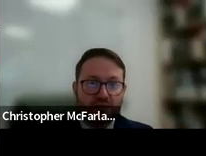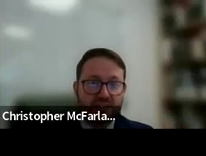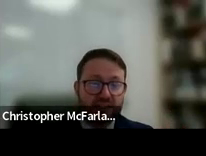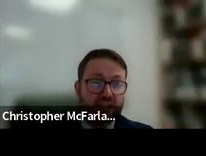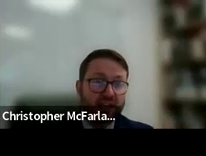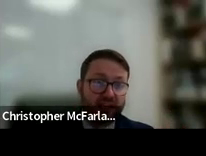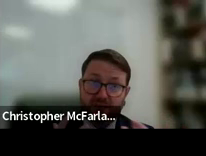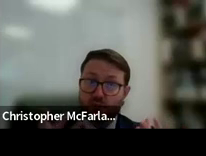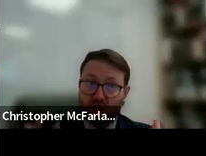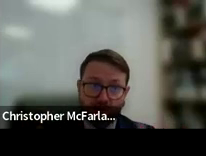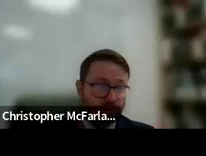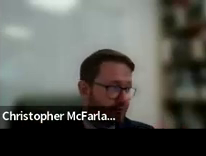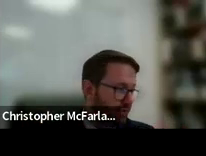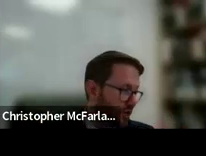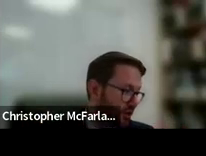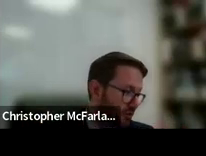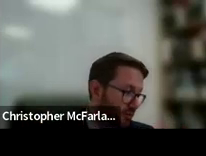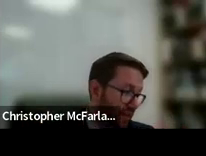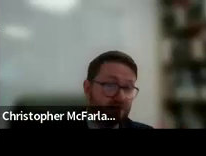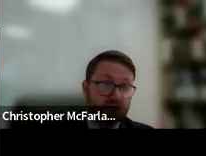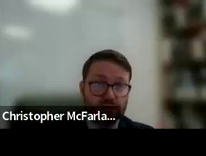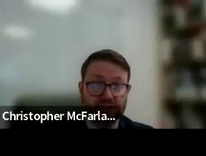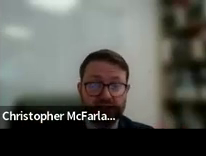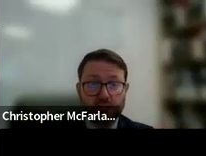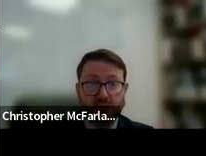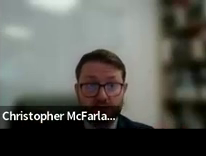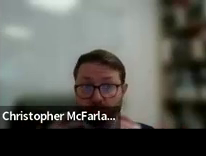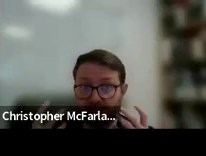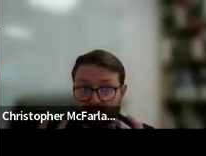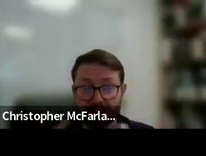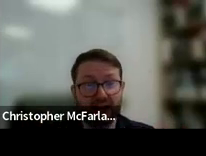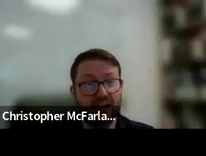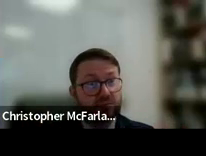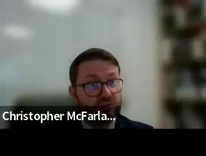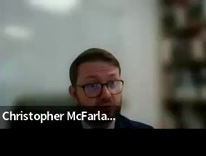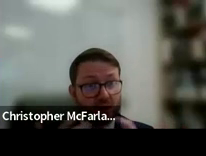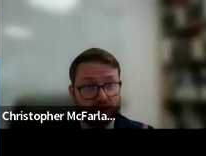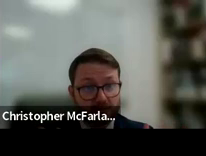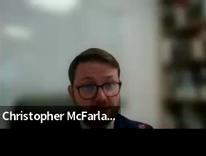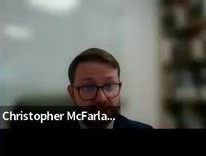where obviously if you are a person who has difficulty with hearing and that you are a